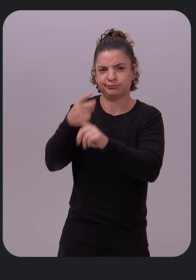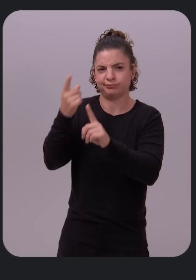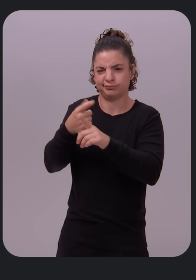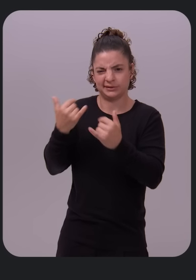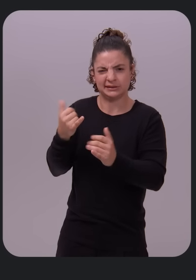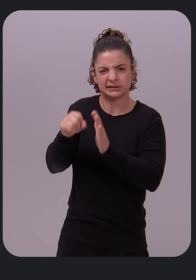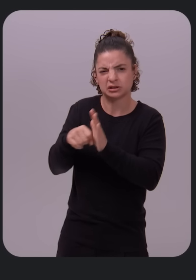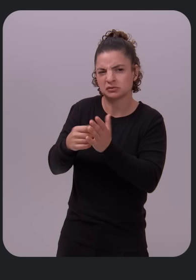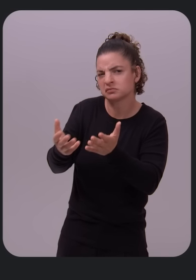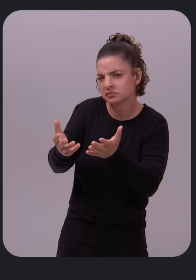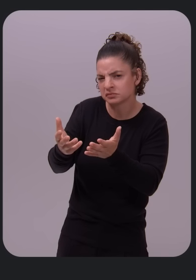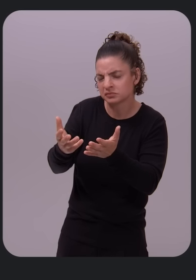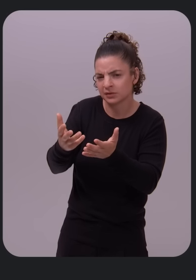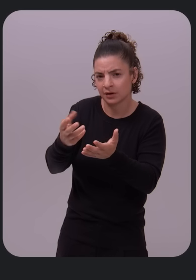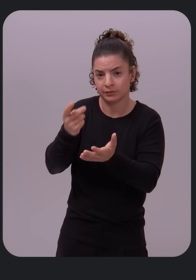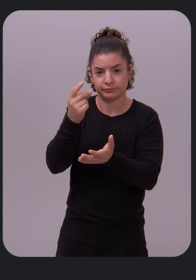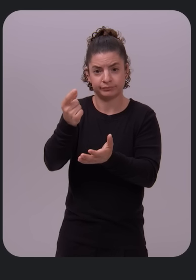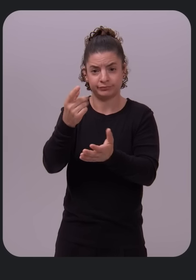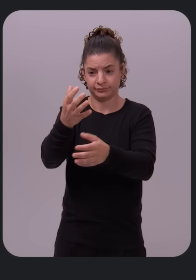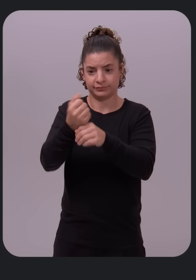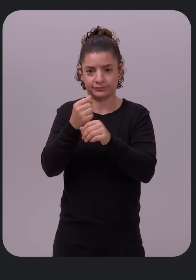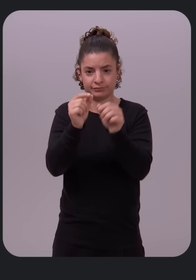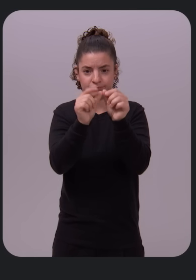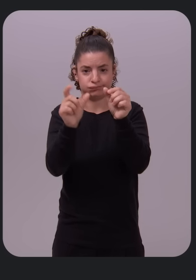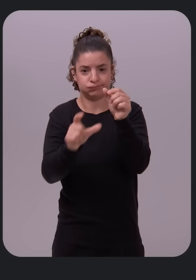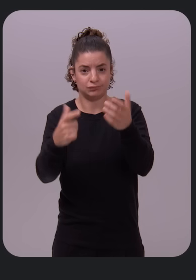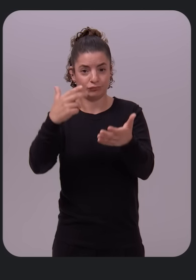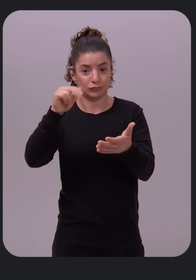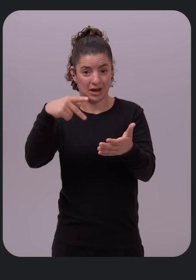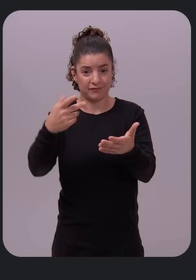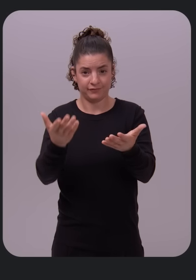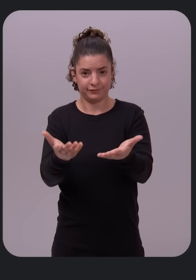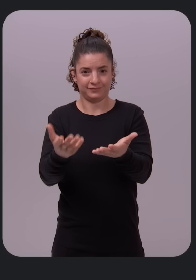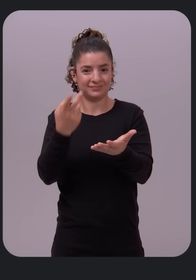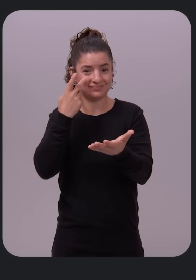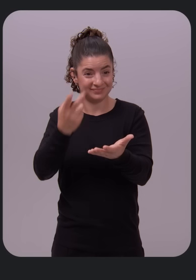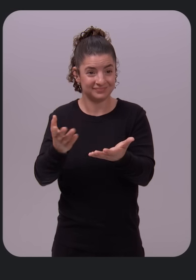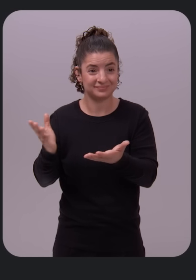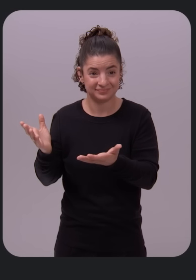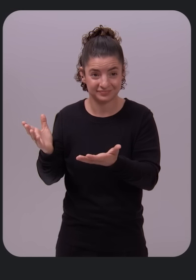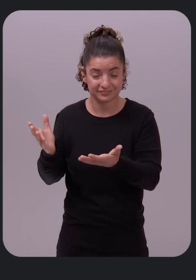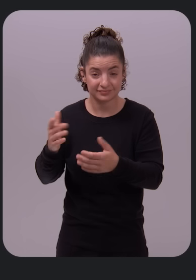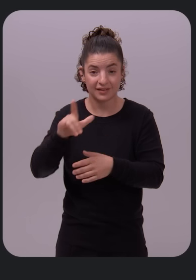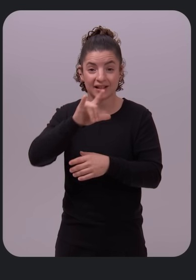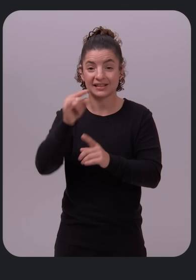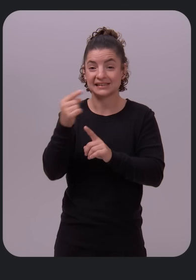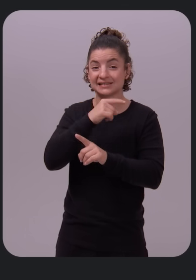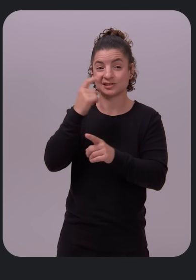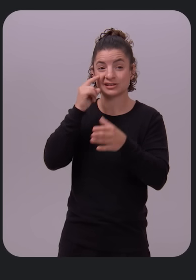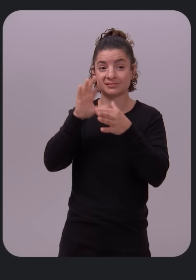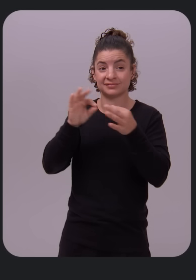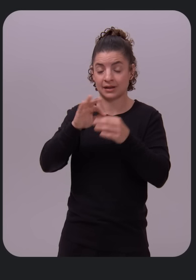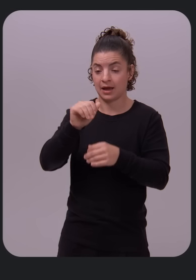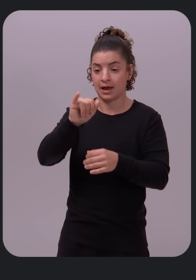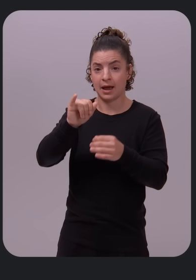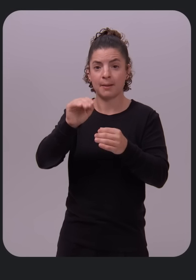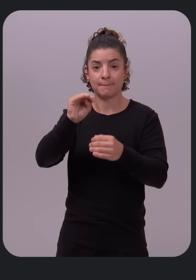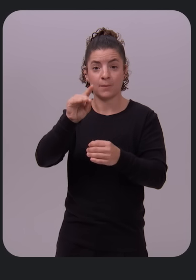And just like that, I get this graph. This goes back to what Liz mentioned about AI Mode dynamically generating